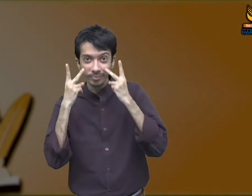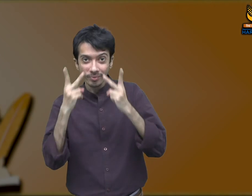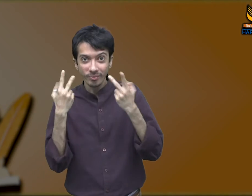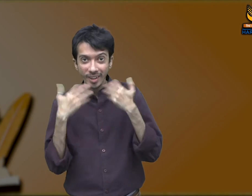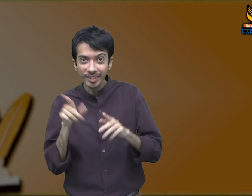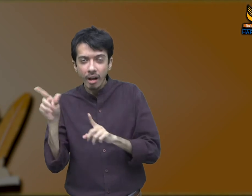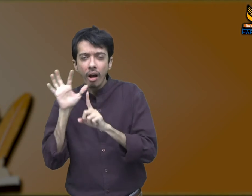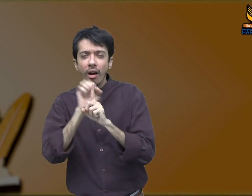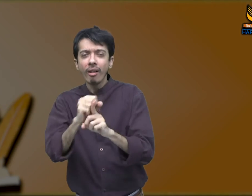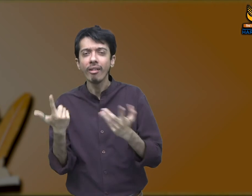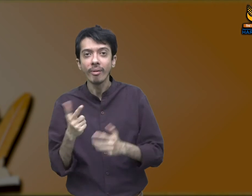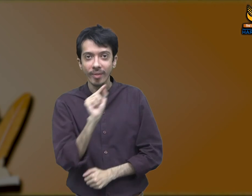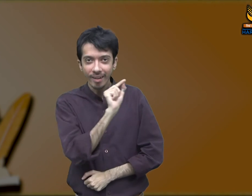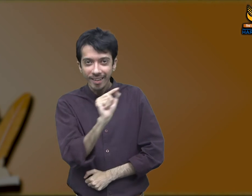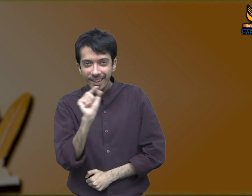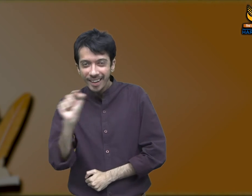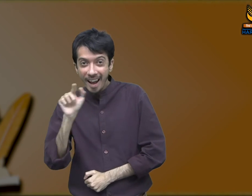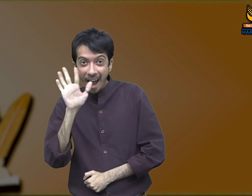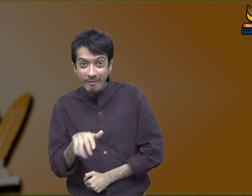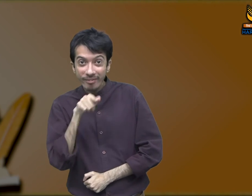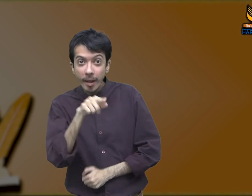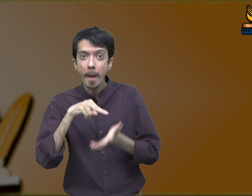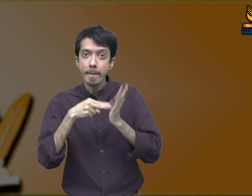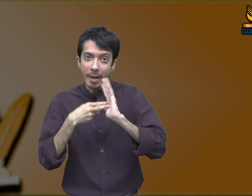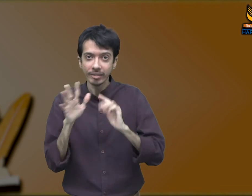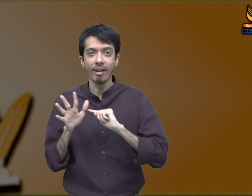Did you see this? The letters which are underlined are vowels.